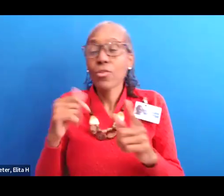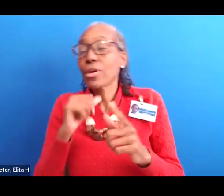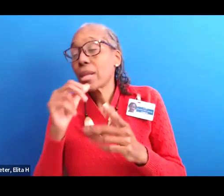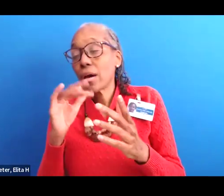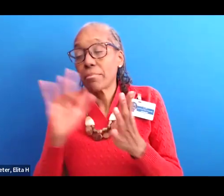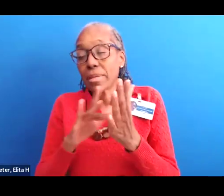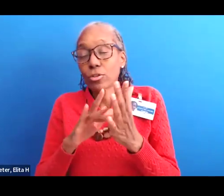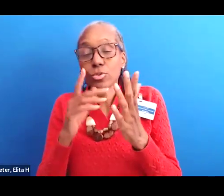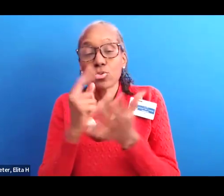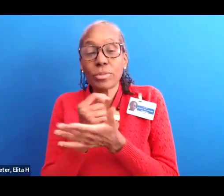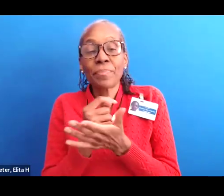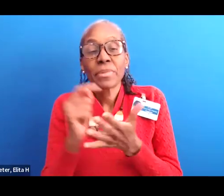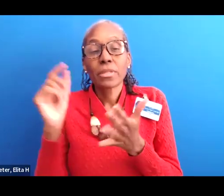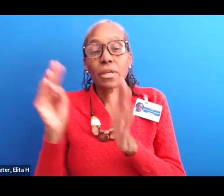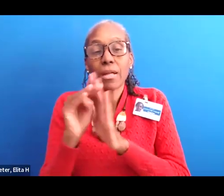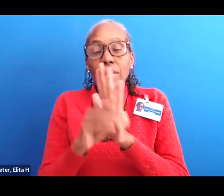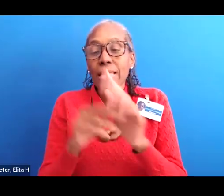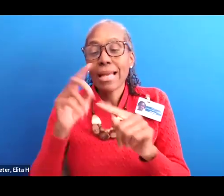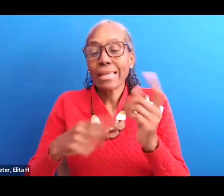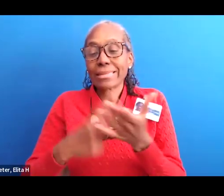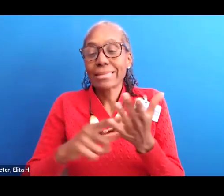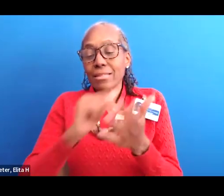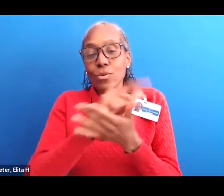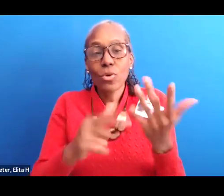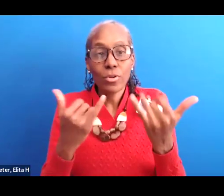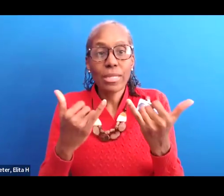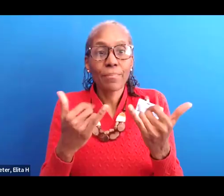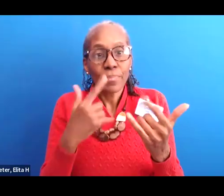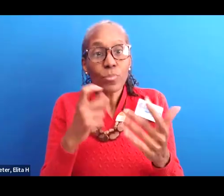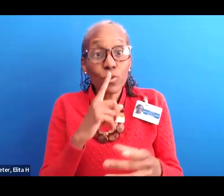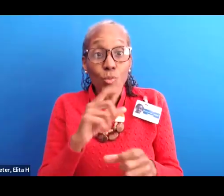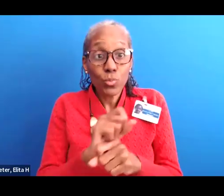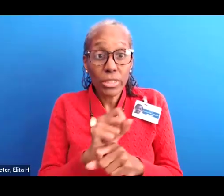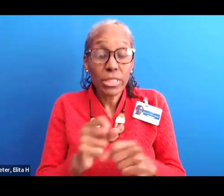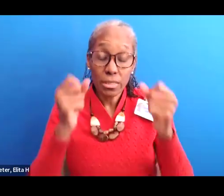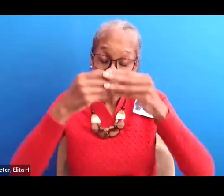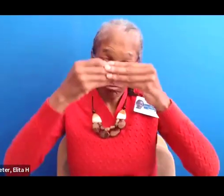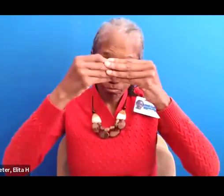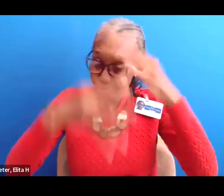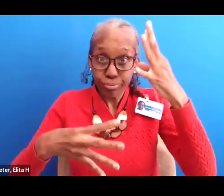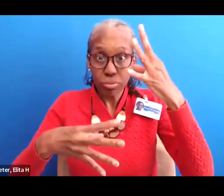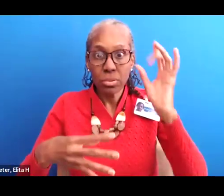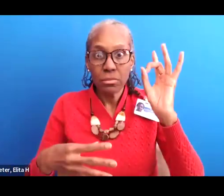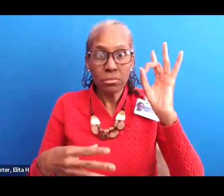And they're all outlined. I can't go into them all right now because they literally are so many. There's a lot. There's